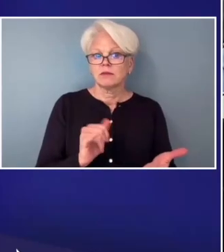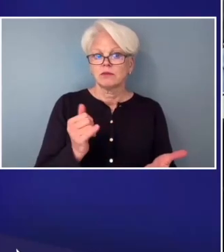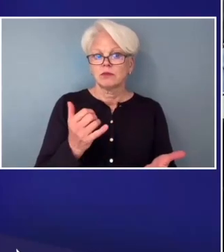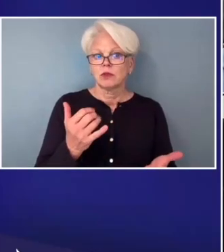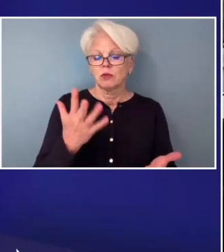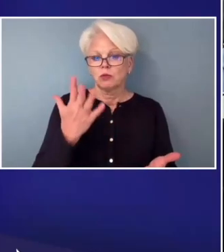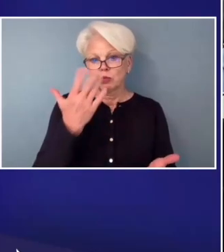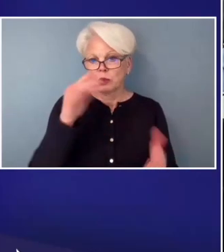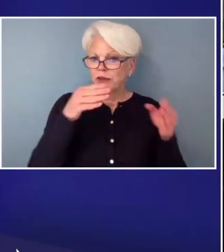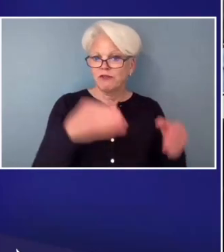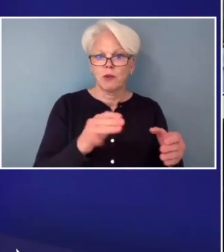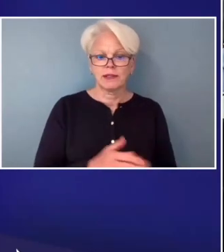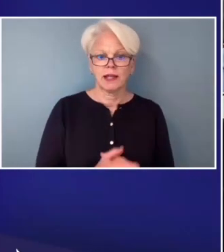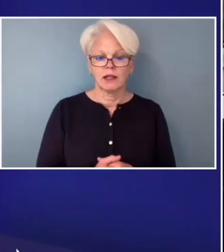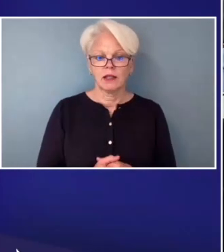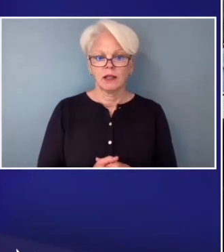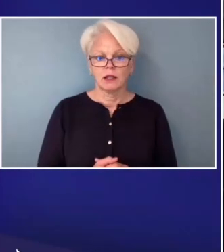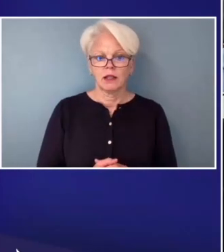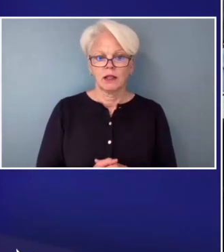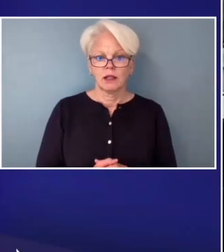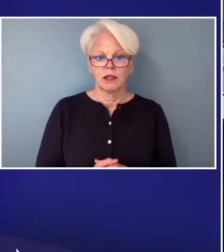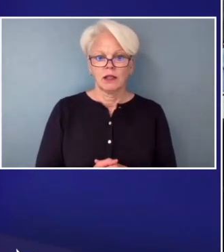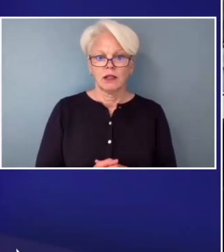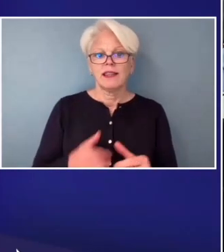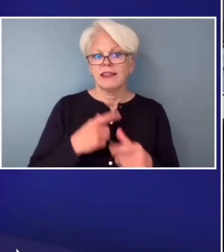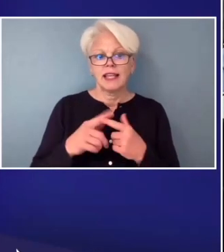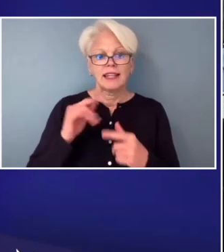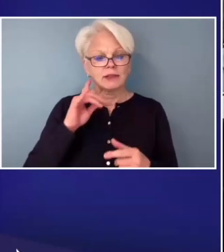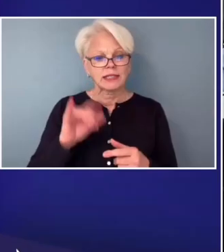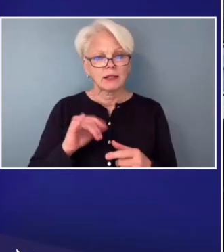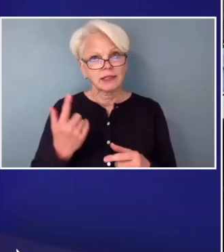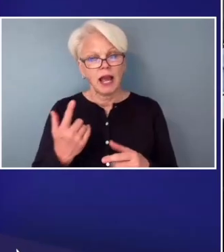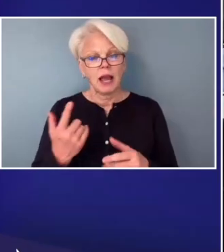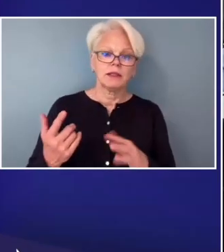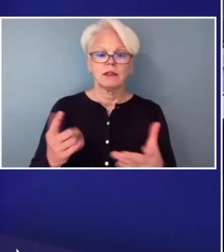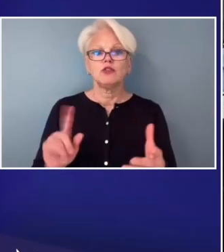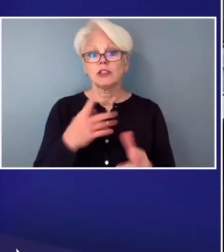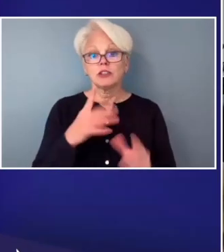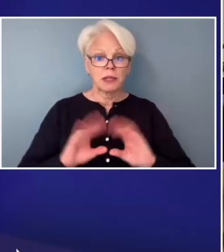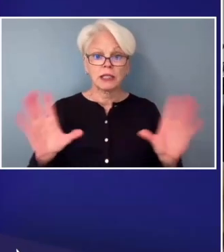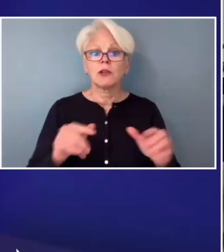Okay, so then, well, just that sounds like something I can, because, and so just to be clear, these are things that you're